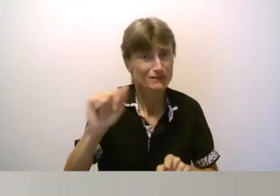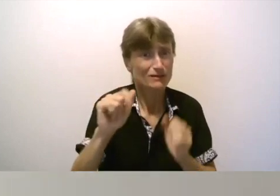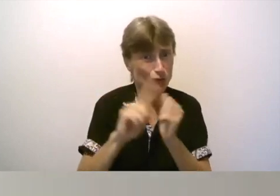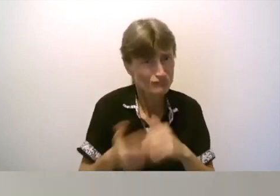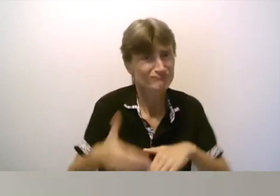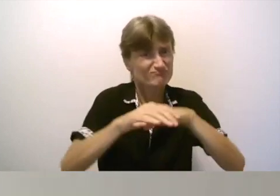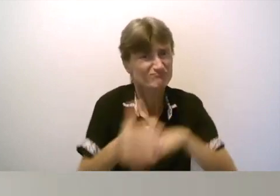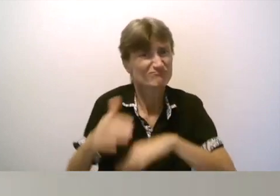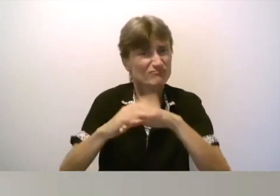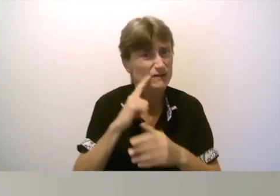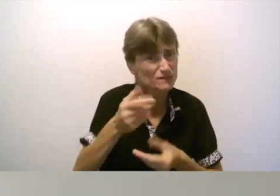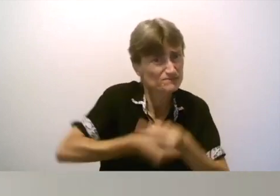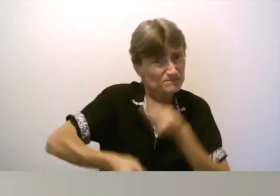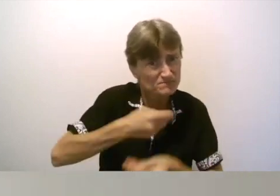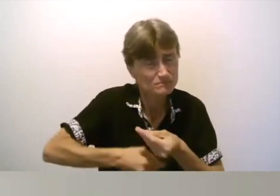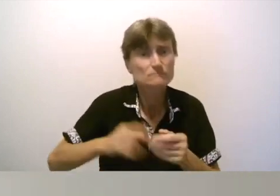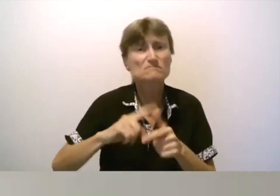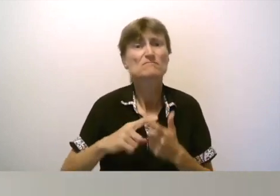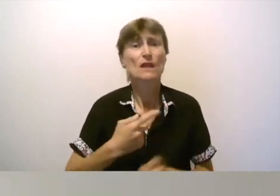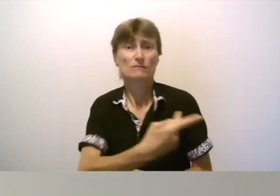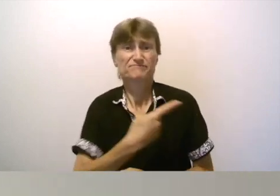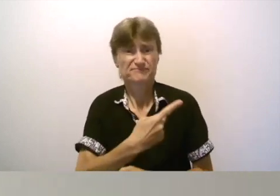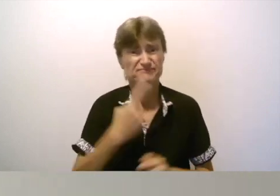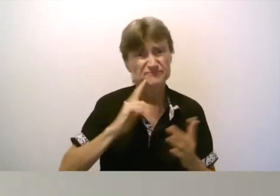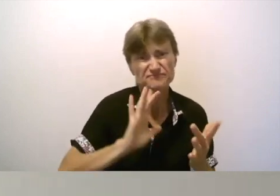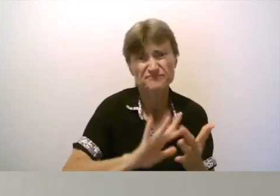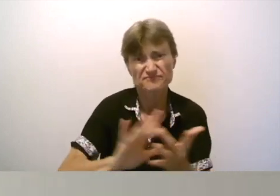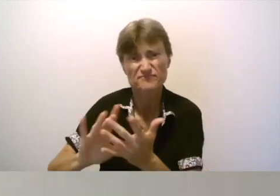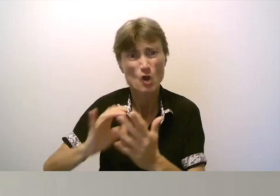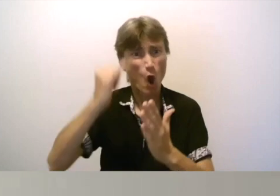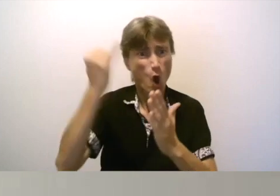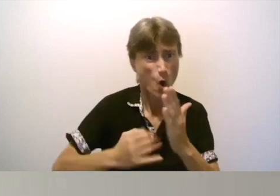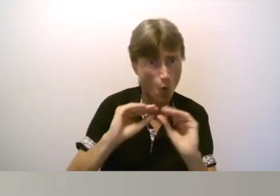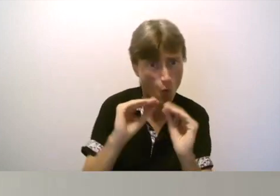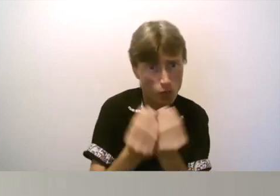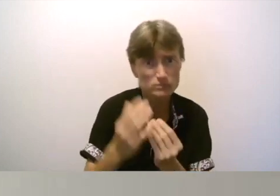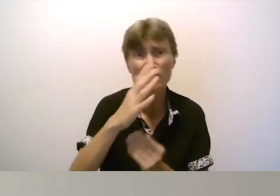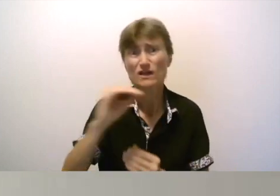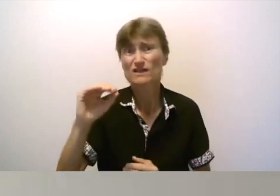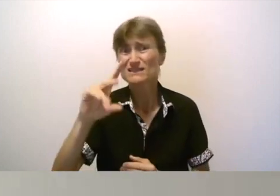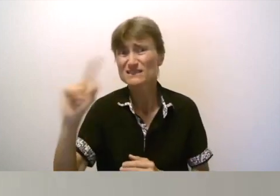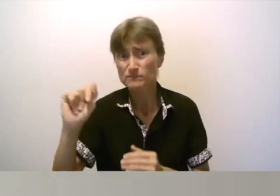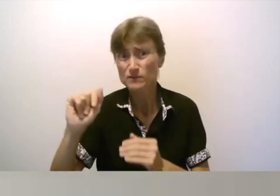organizations and um disability organizations and asking them to nominate two artists that they knew who